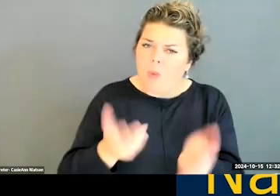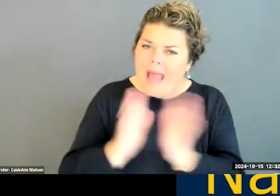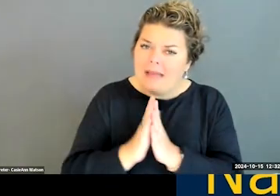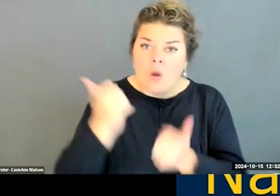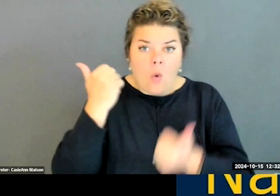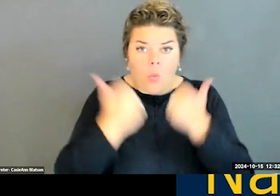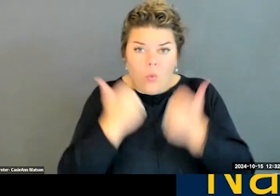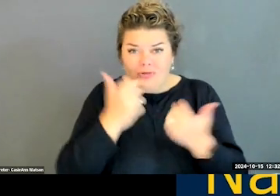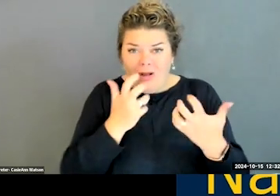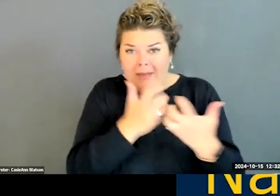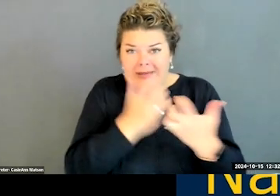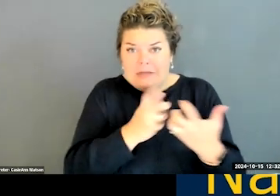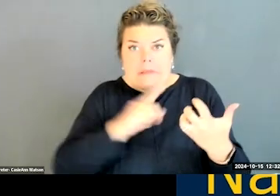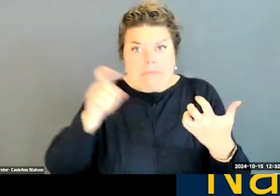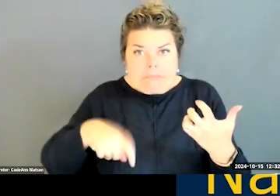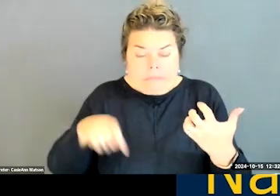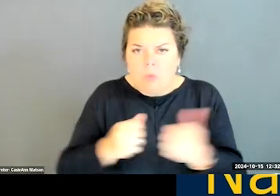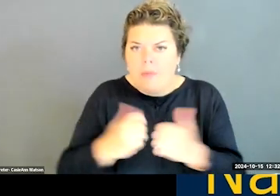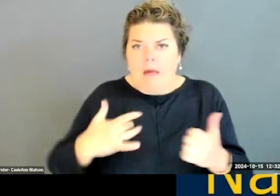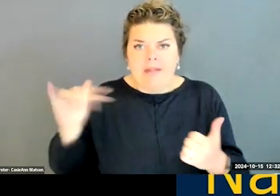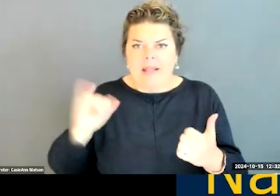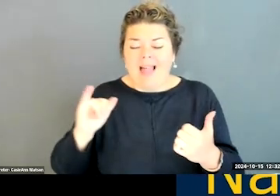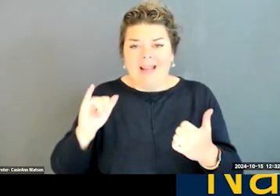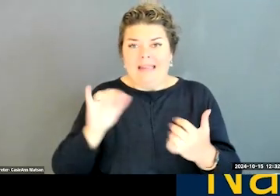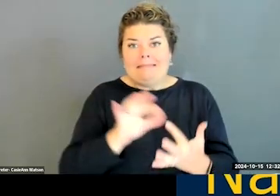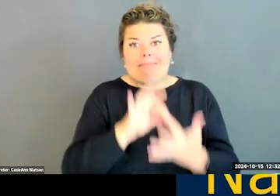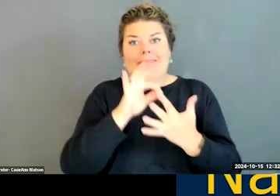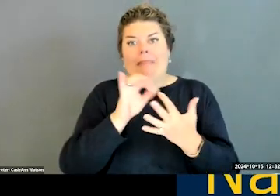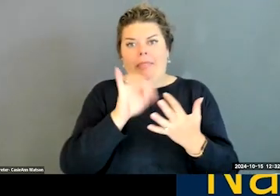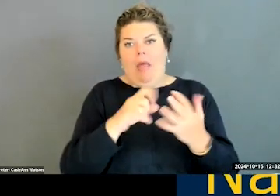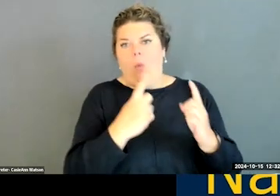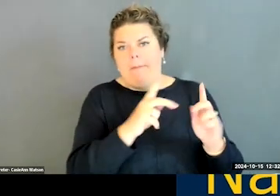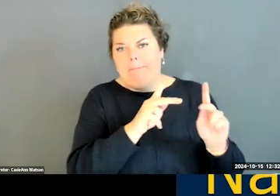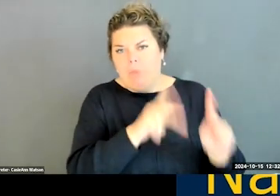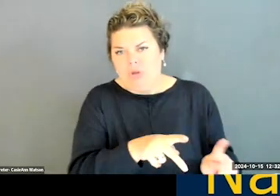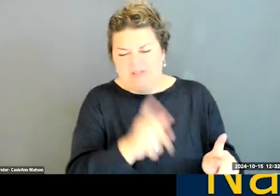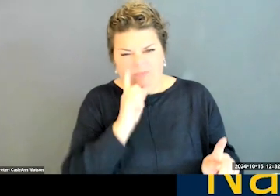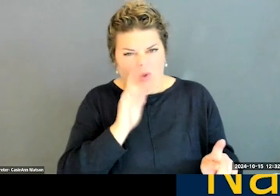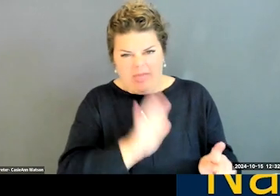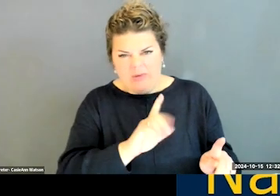"for a team without feeling as though you're singling out "an individual for their potential disability?"